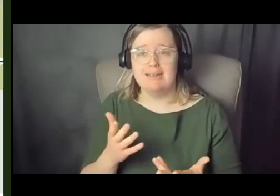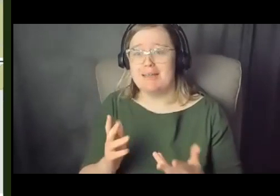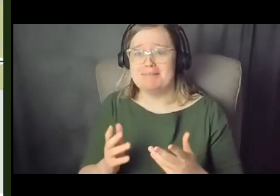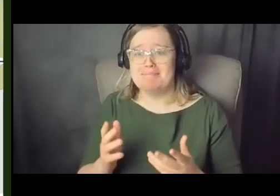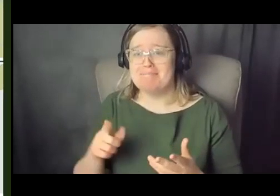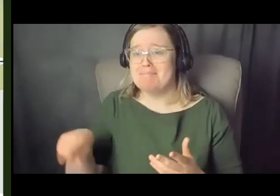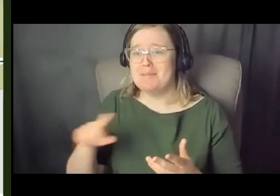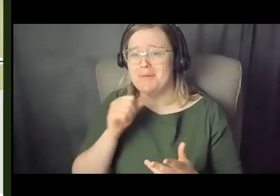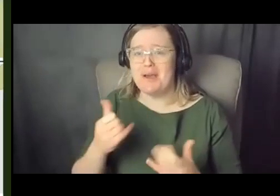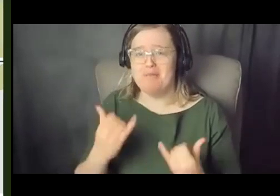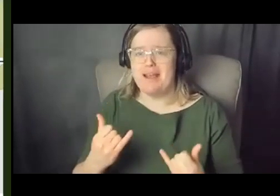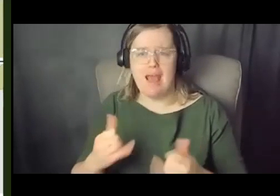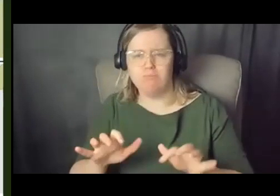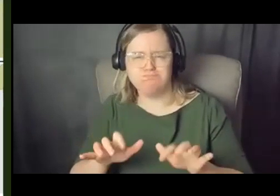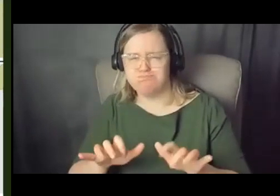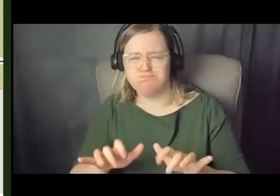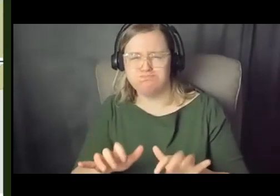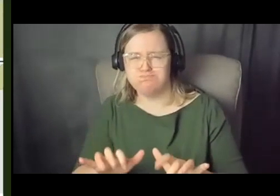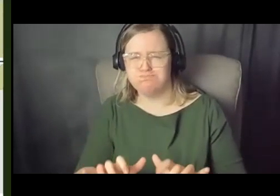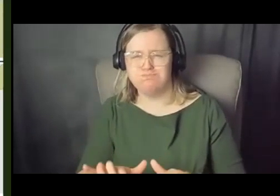aren't furiously typing to get another question in.